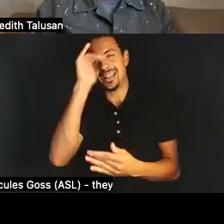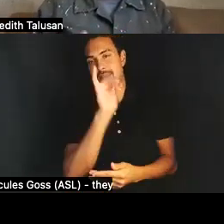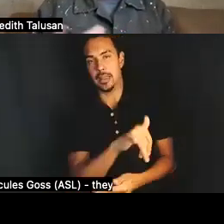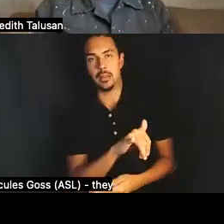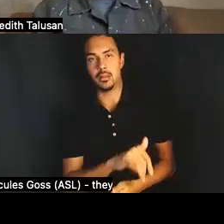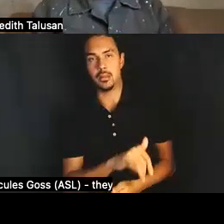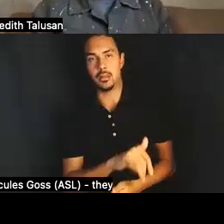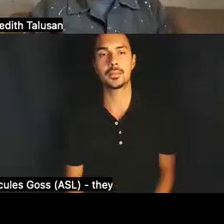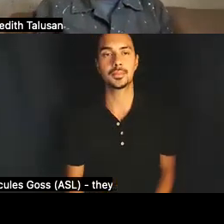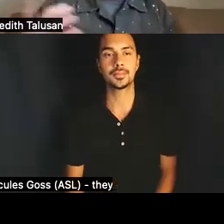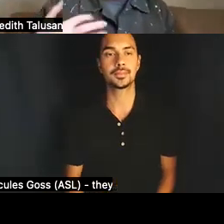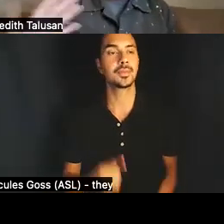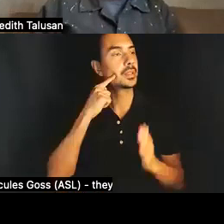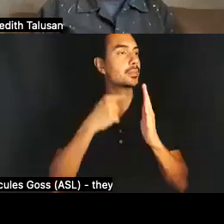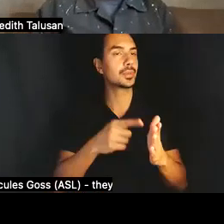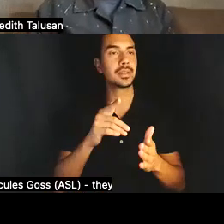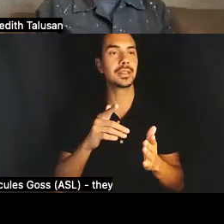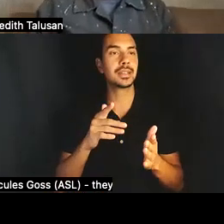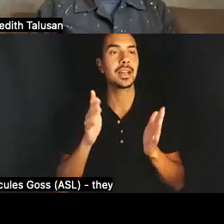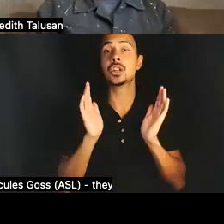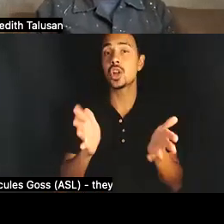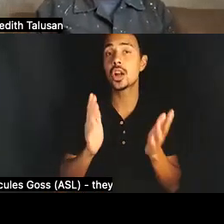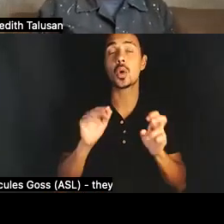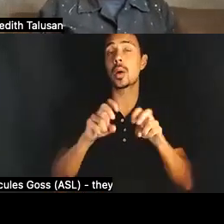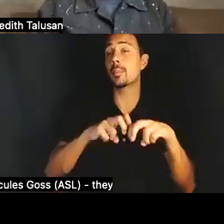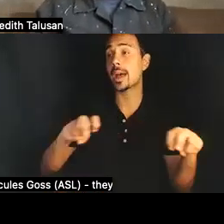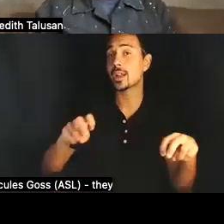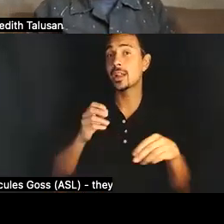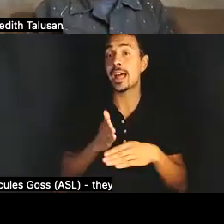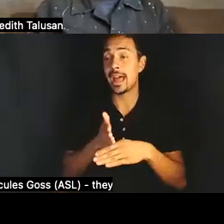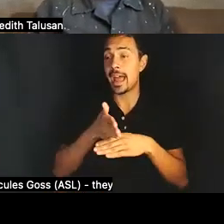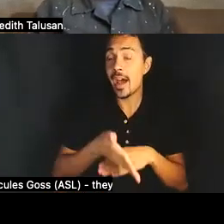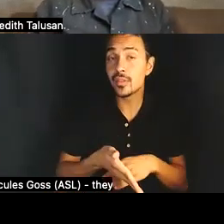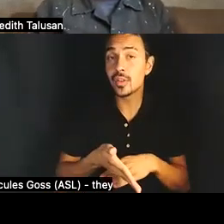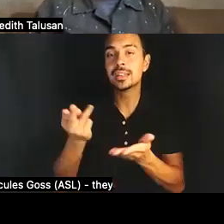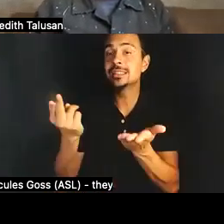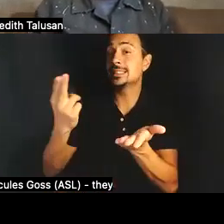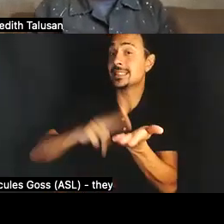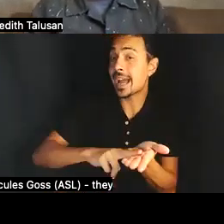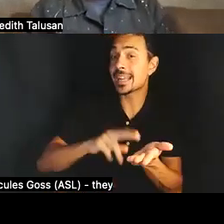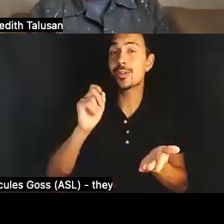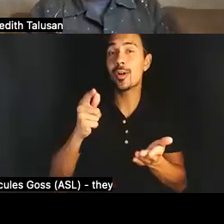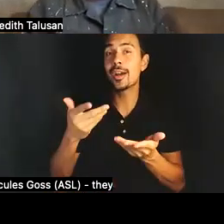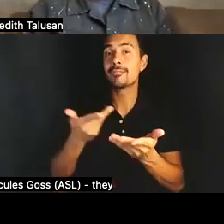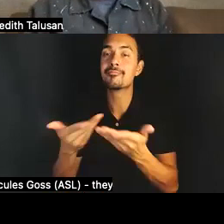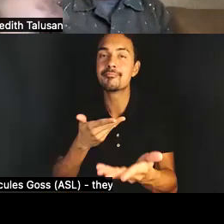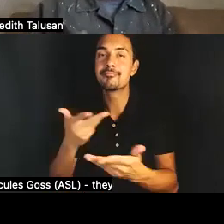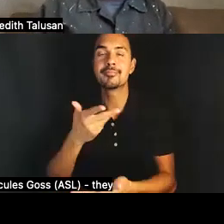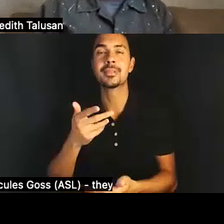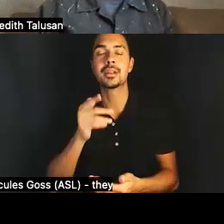they are opportunities to form relationships that arise because of them. The reception or signing after a talk or panel is